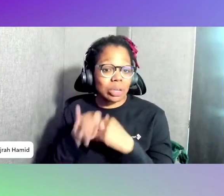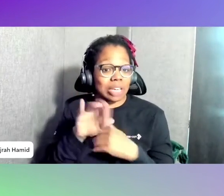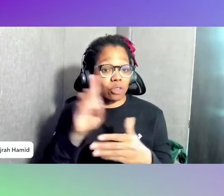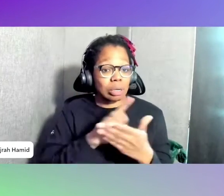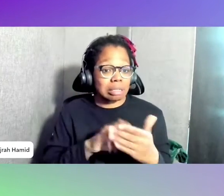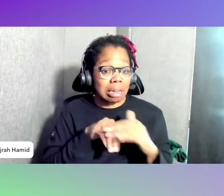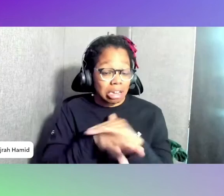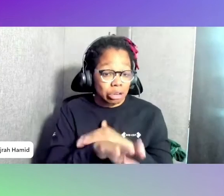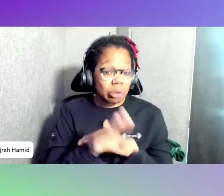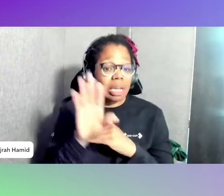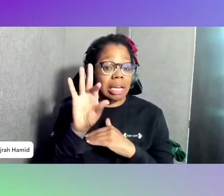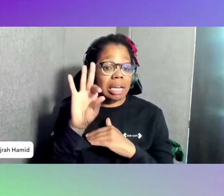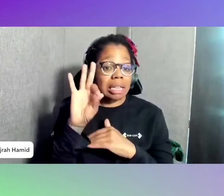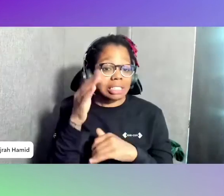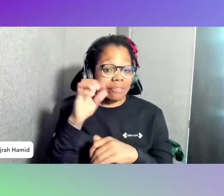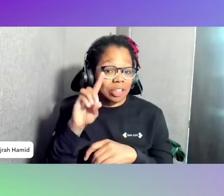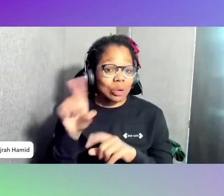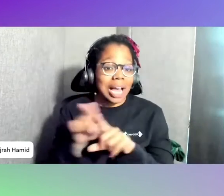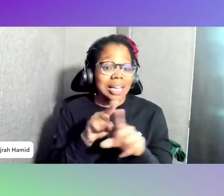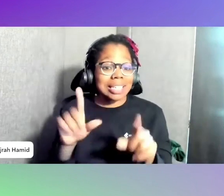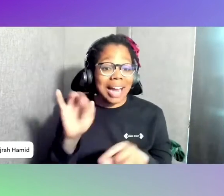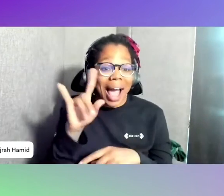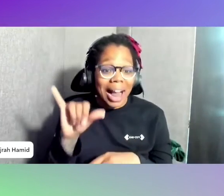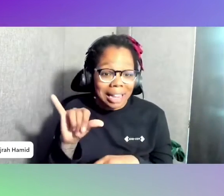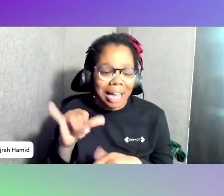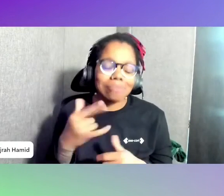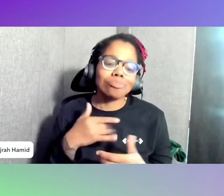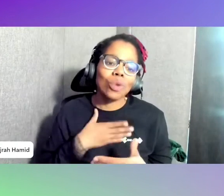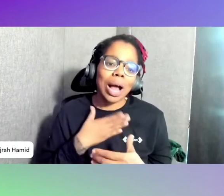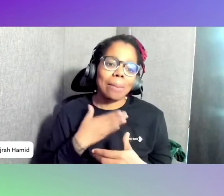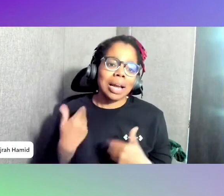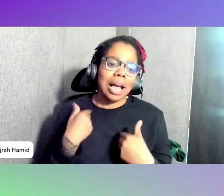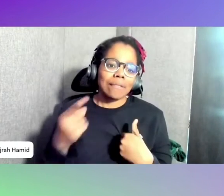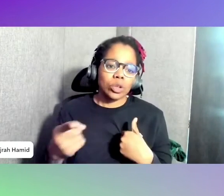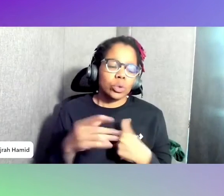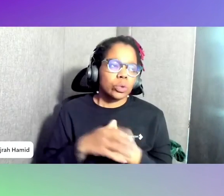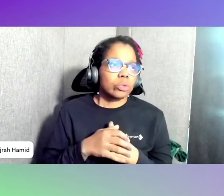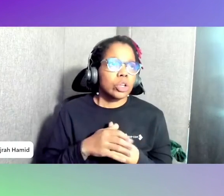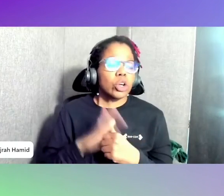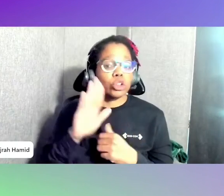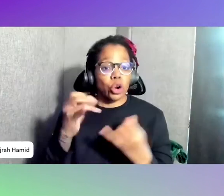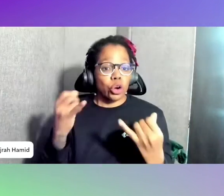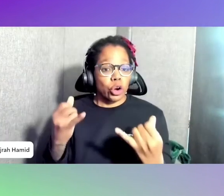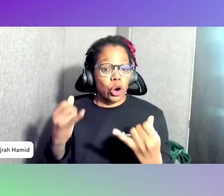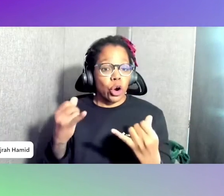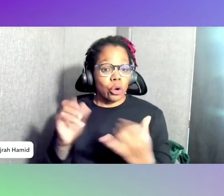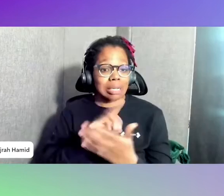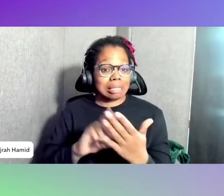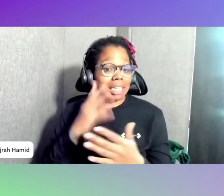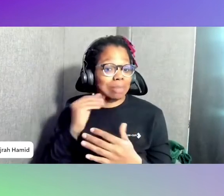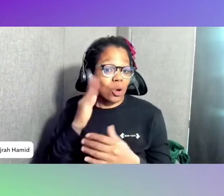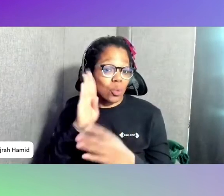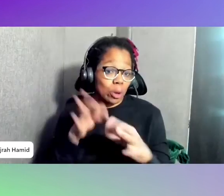blind people can accomplish code, if you are design no that's a designer entering this